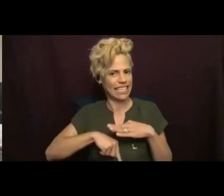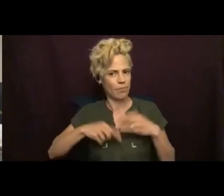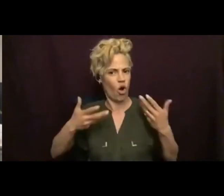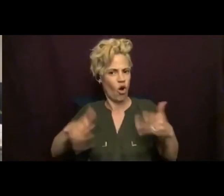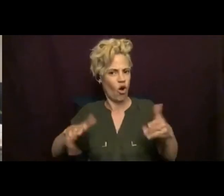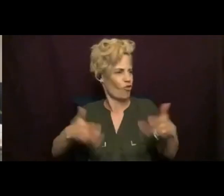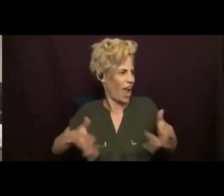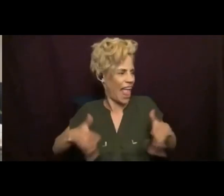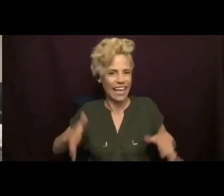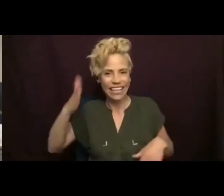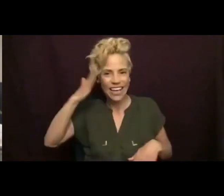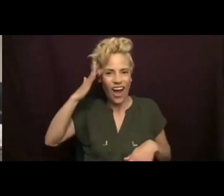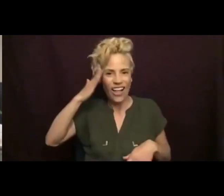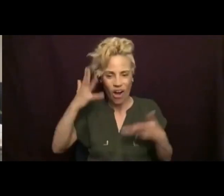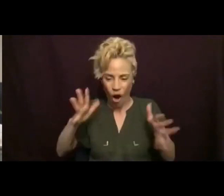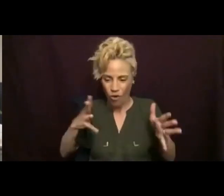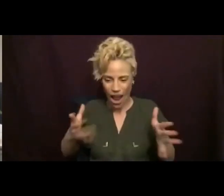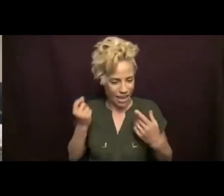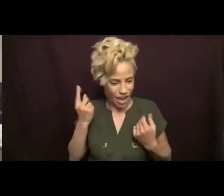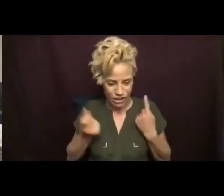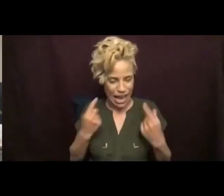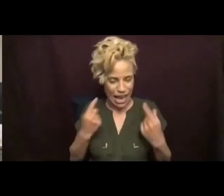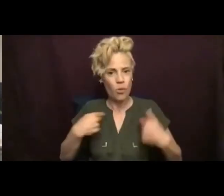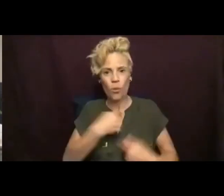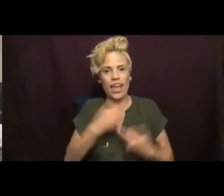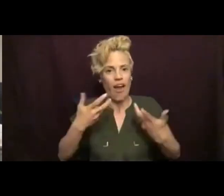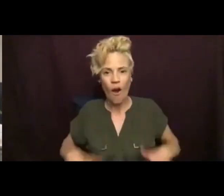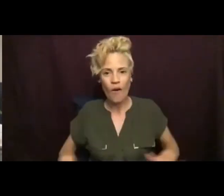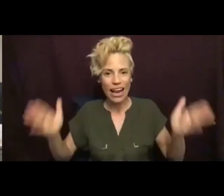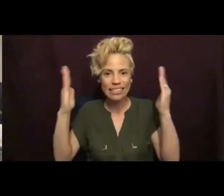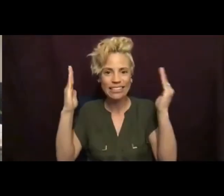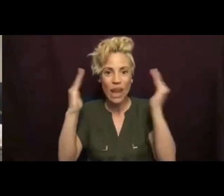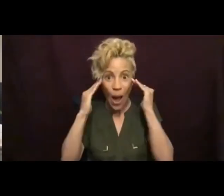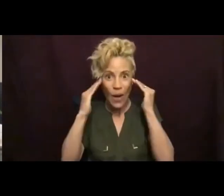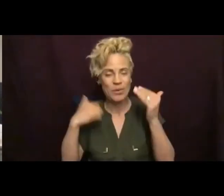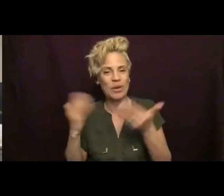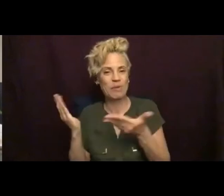that disabled folks bring to this long-lasting disease